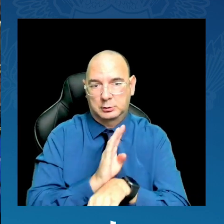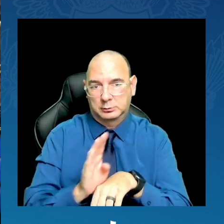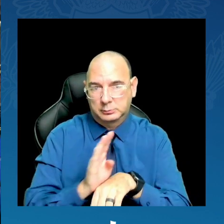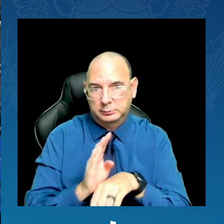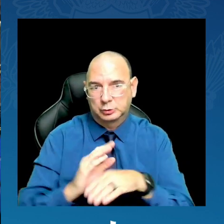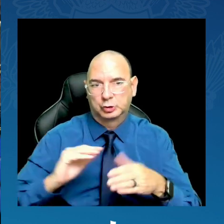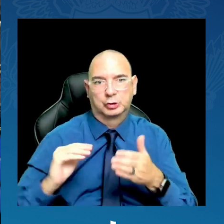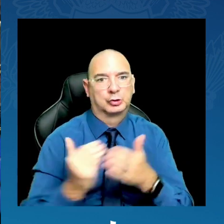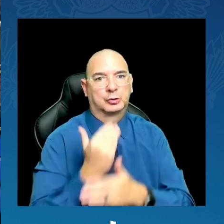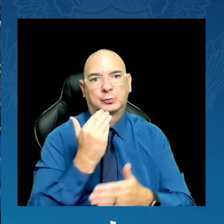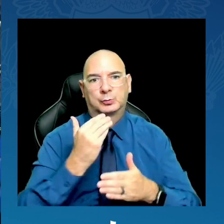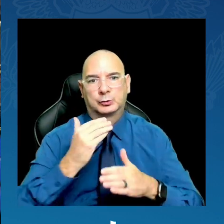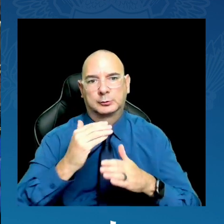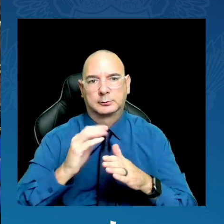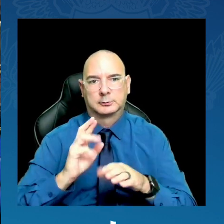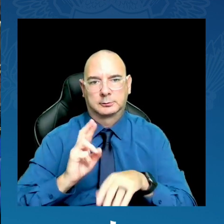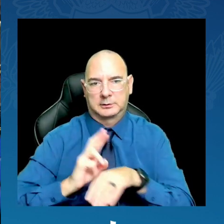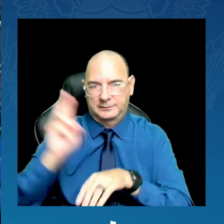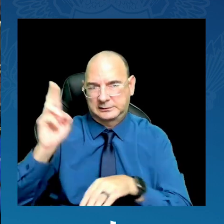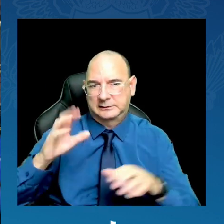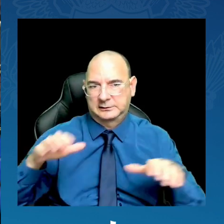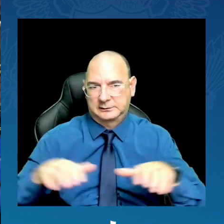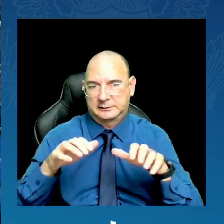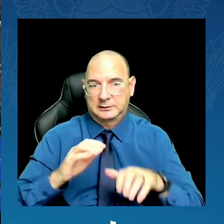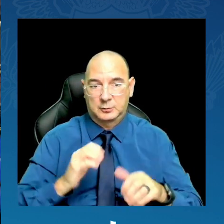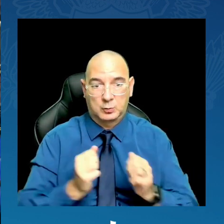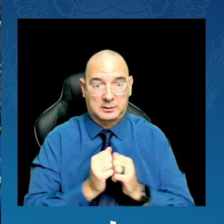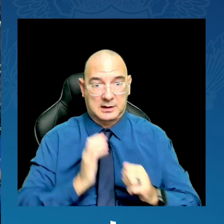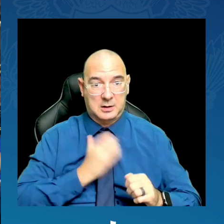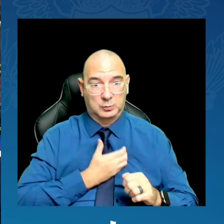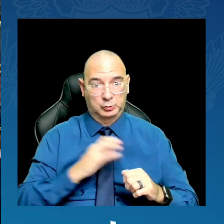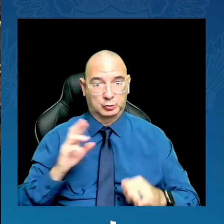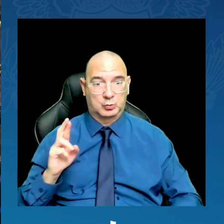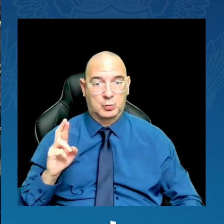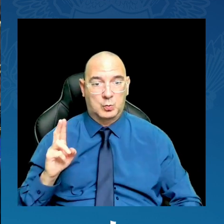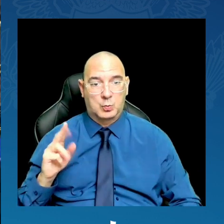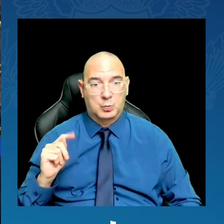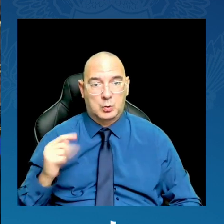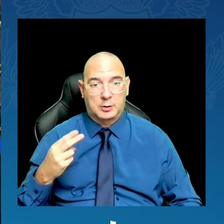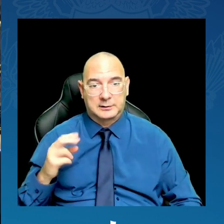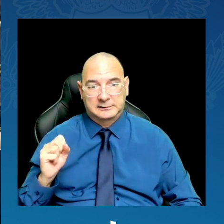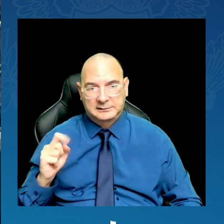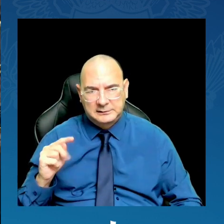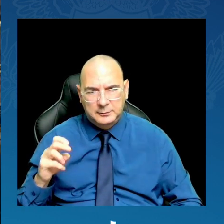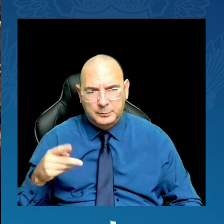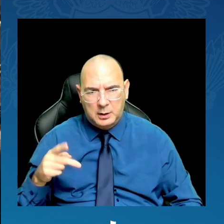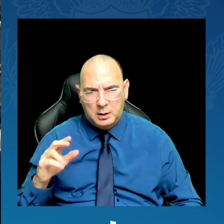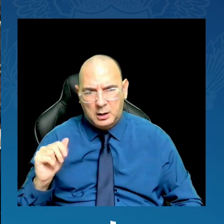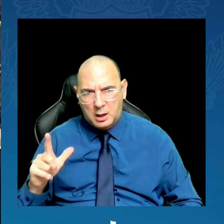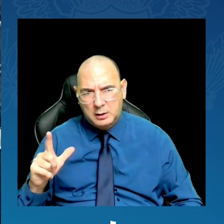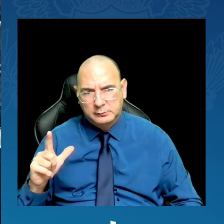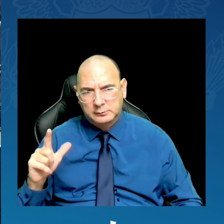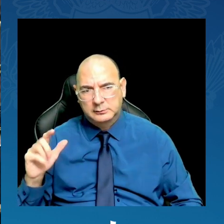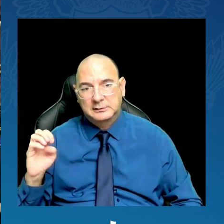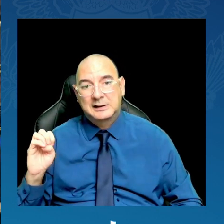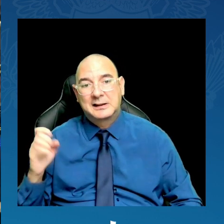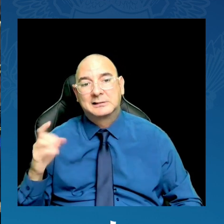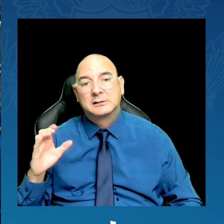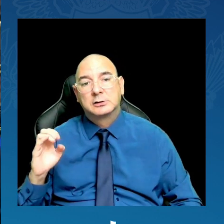And with us, we have Dr. Ruth Stillwell, who is the executive director of Aerospace Policy Solutions. Welcome.